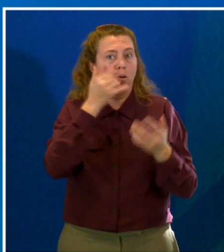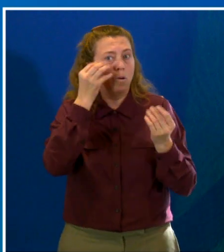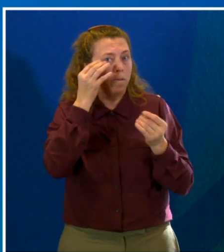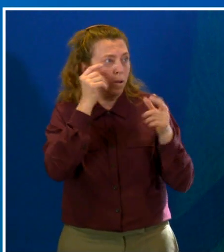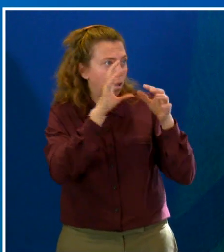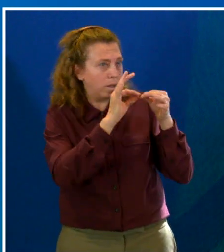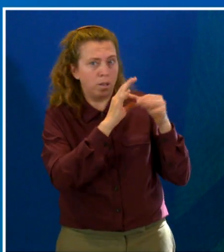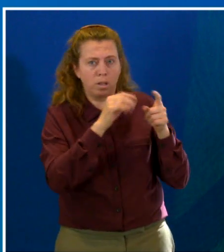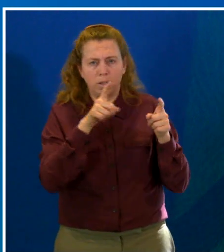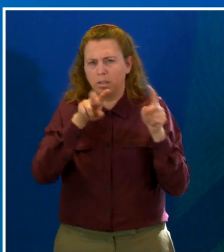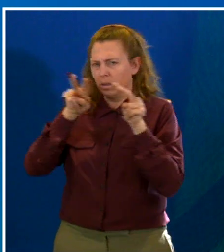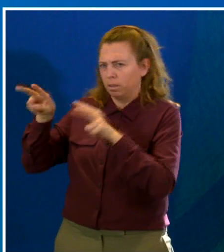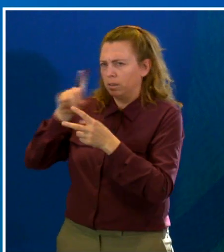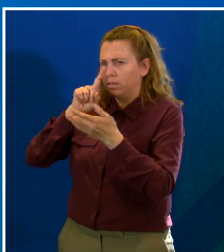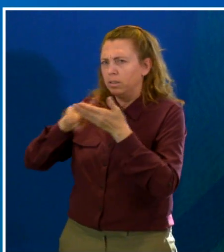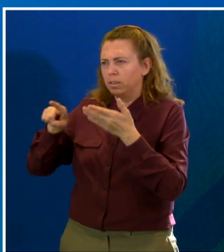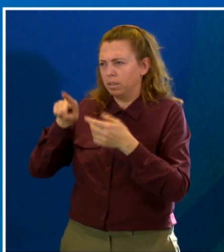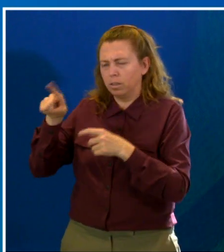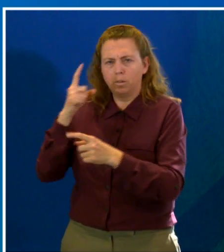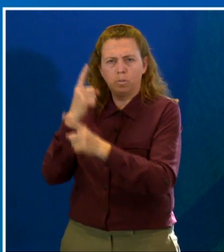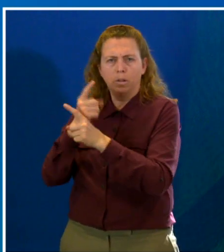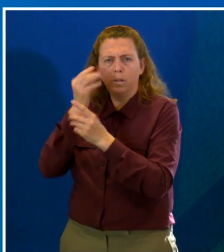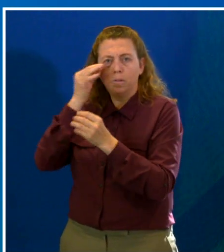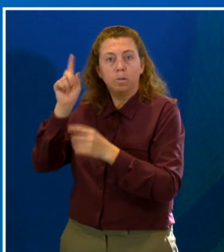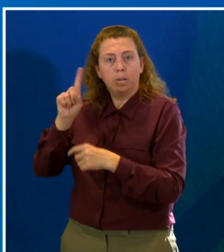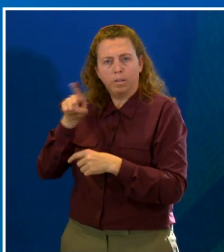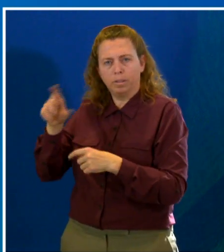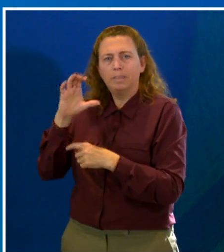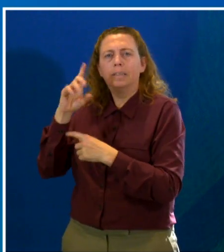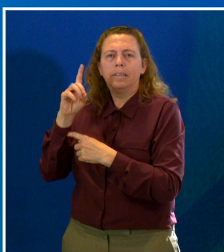vaccine. So remember, we're all in this together.